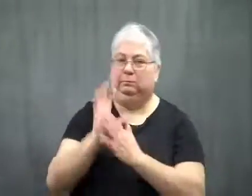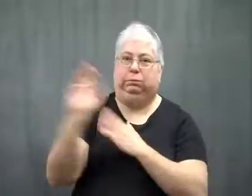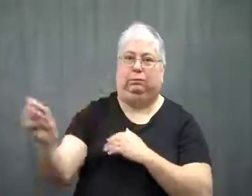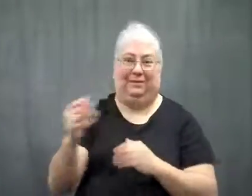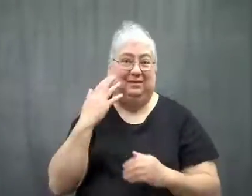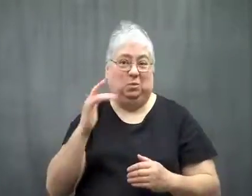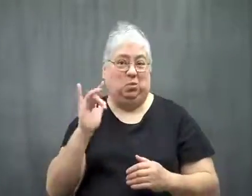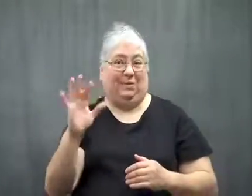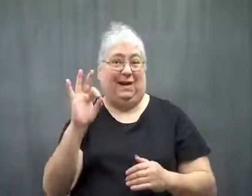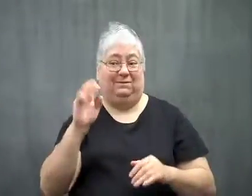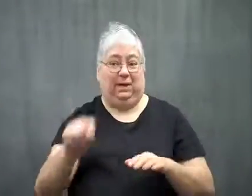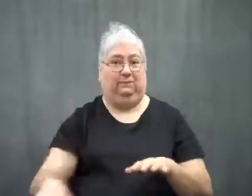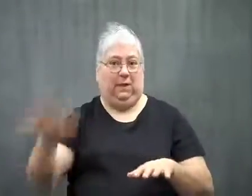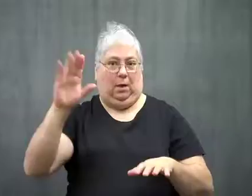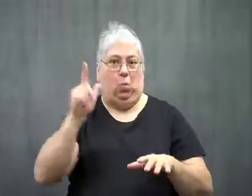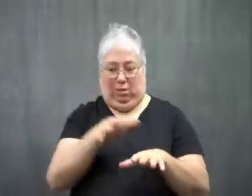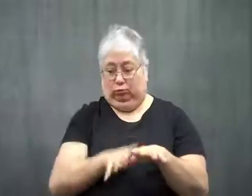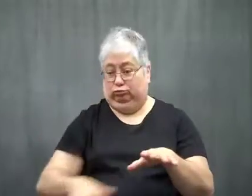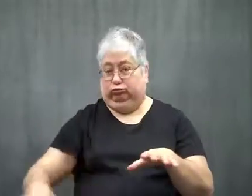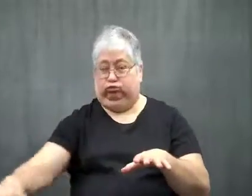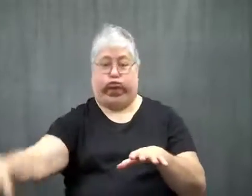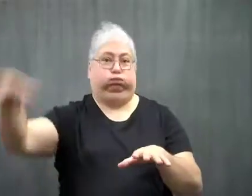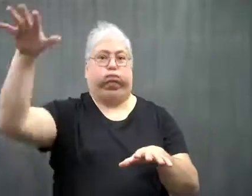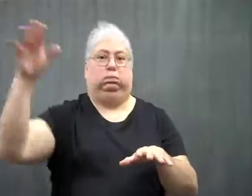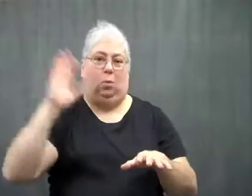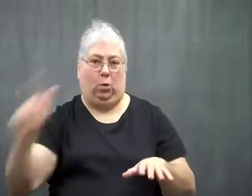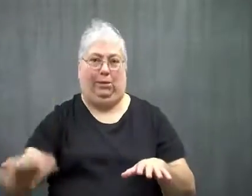The diversion of the water will cause 25 feet of flooding.